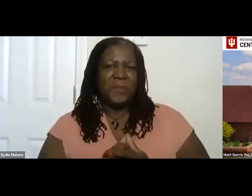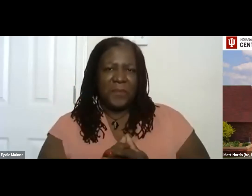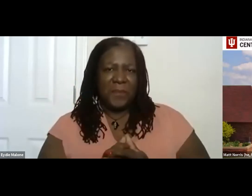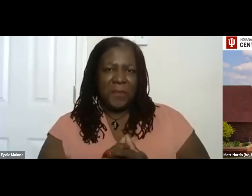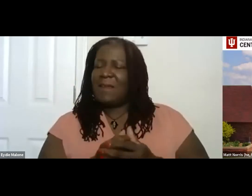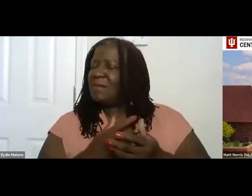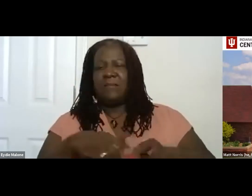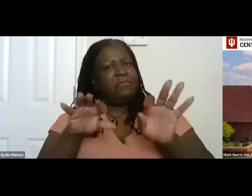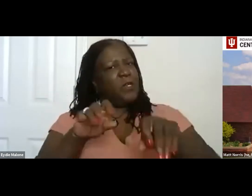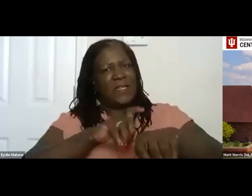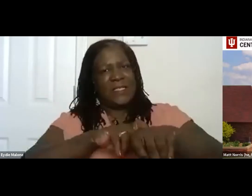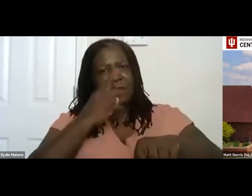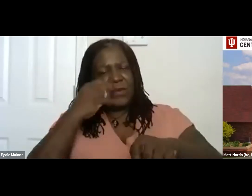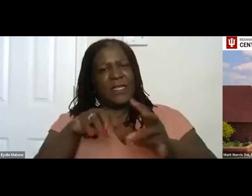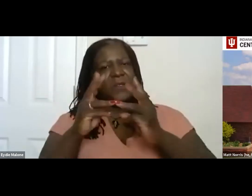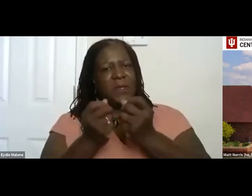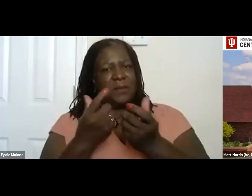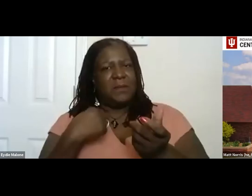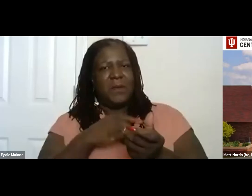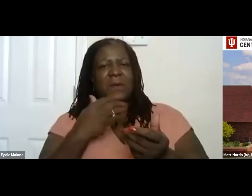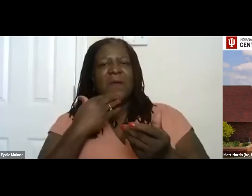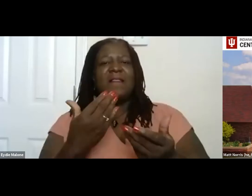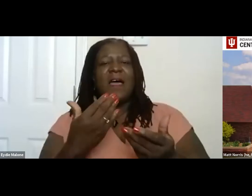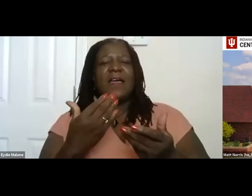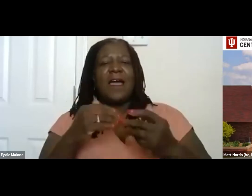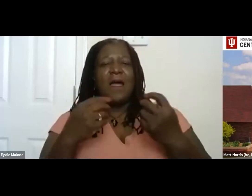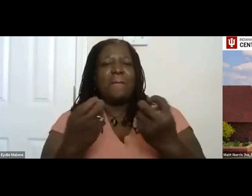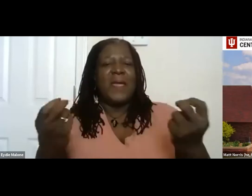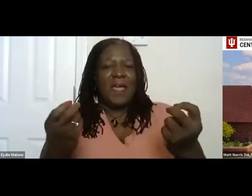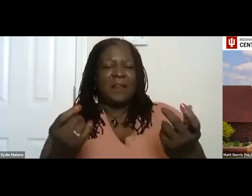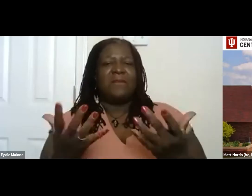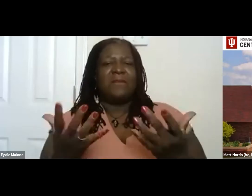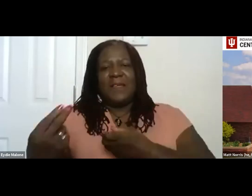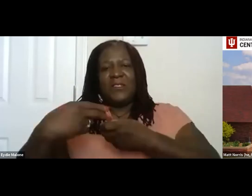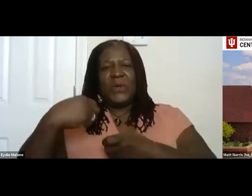And we would also like to thank our panelists today who are joining us, Joanne Tedesco and